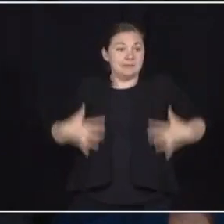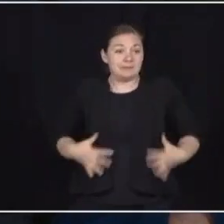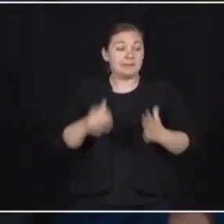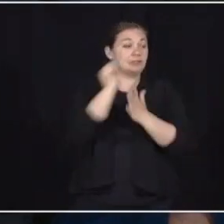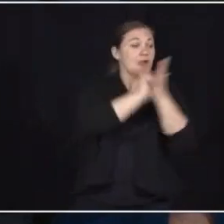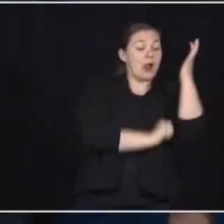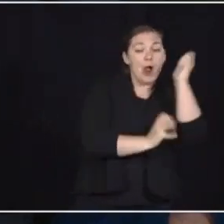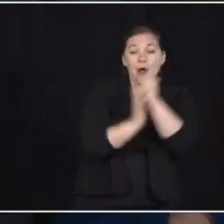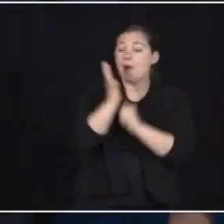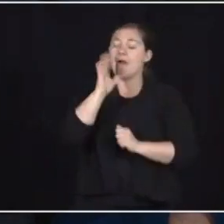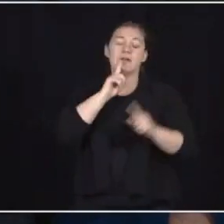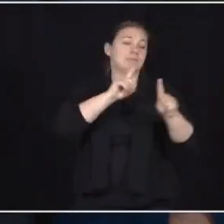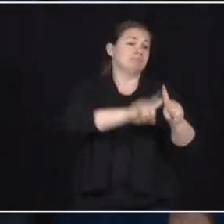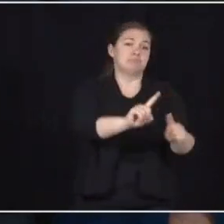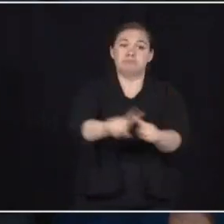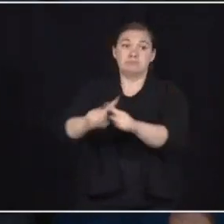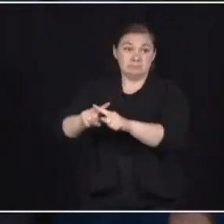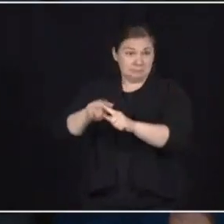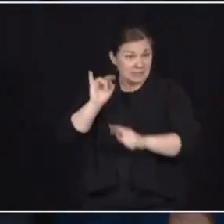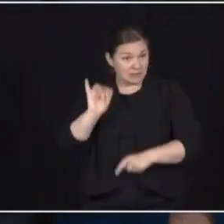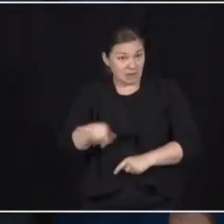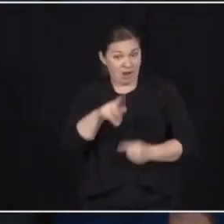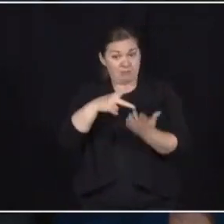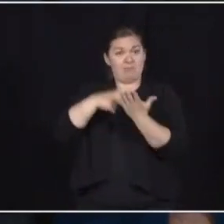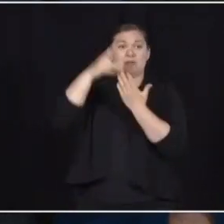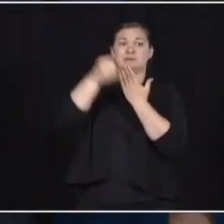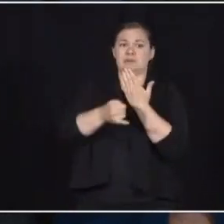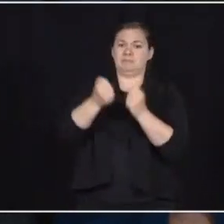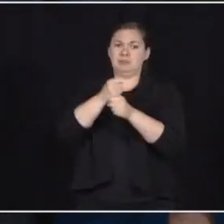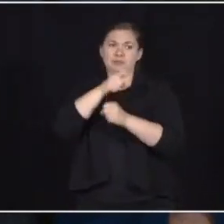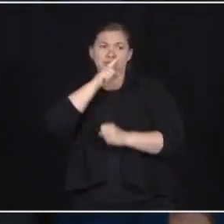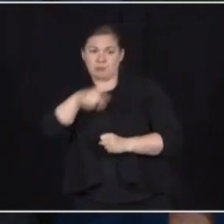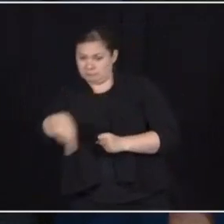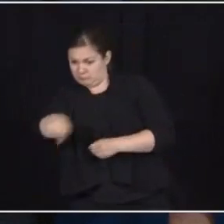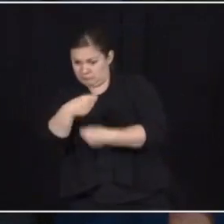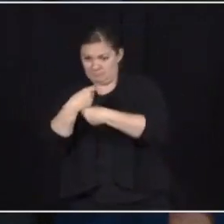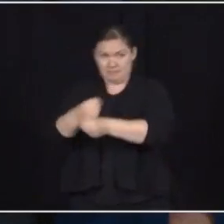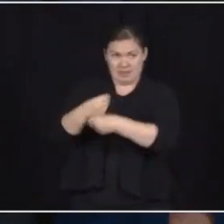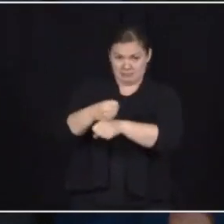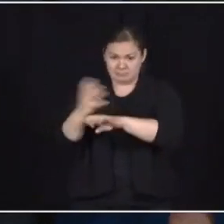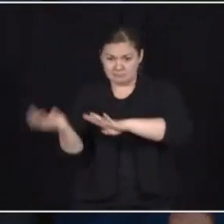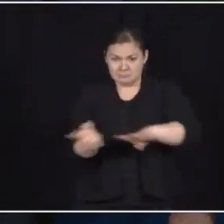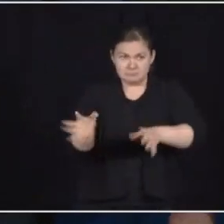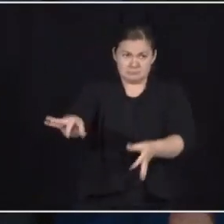. not gowns and gloves. The project will ensure that critical products are tested, inspected and certified right here in